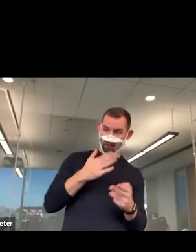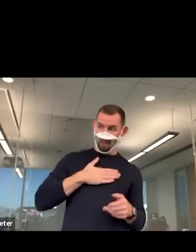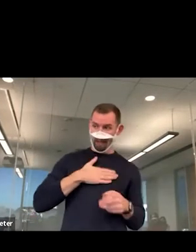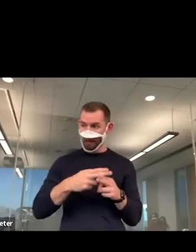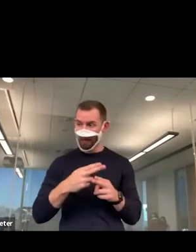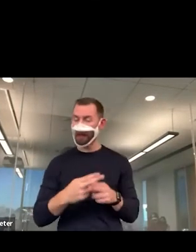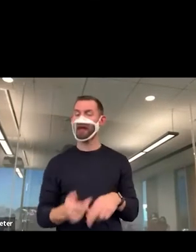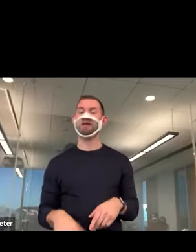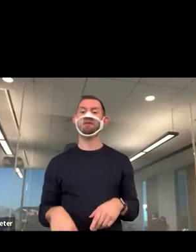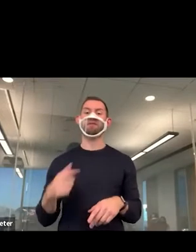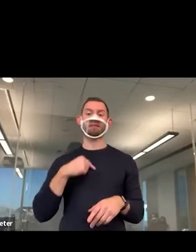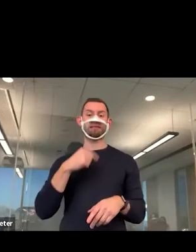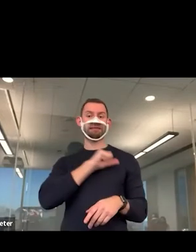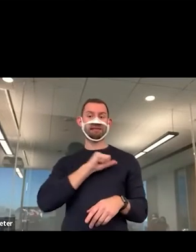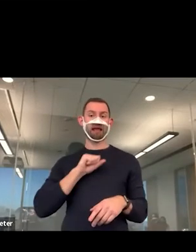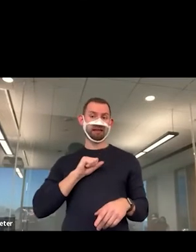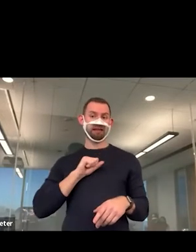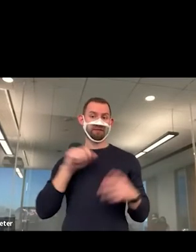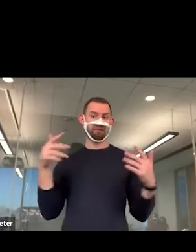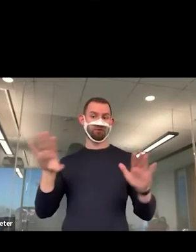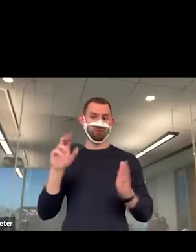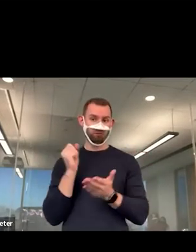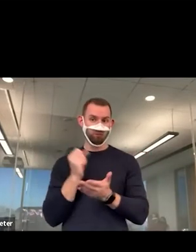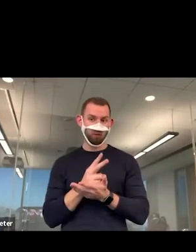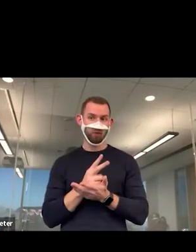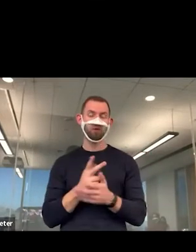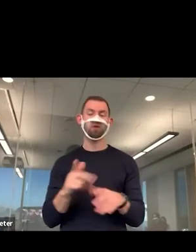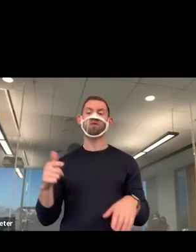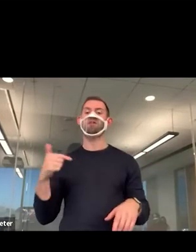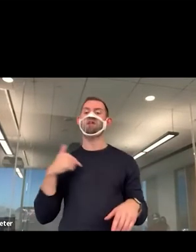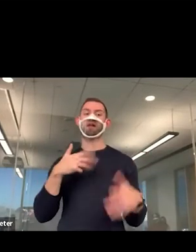ideas in my head about what i was going to do to change the world when it came to employment